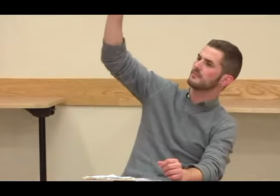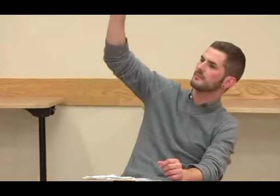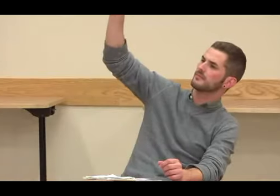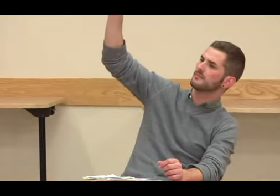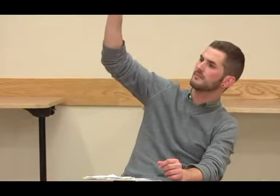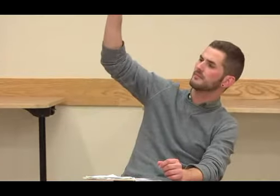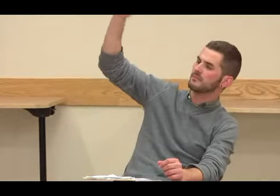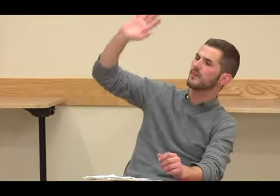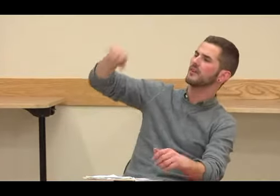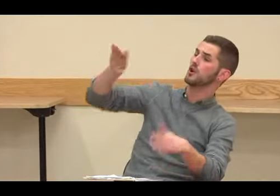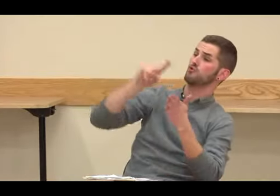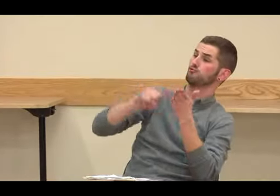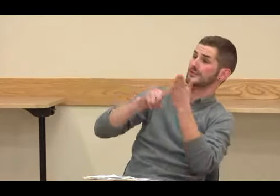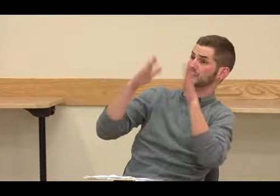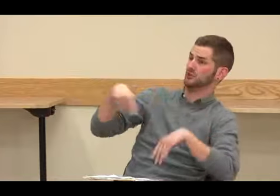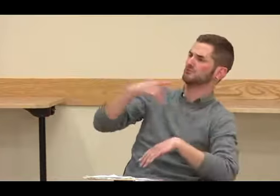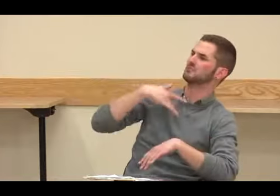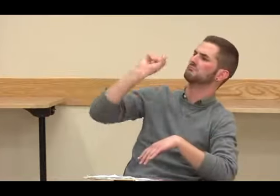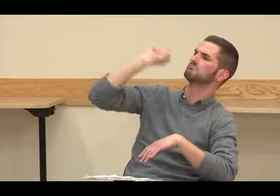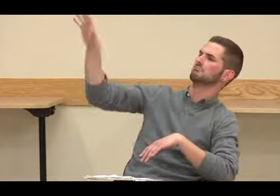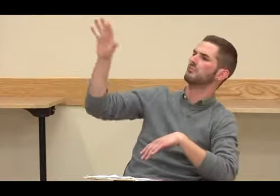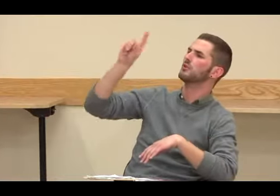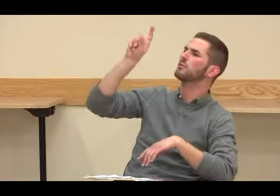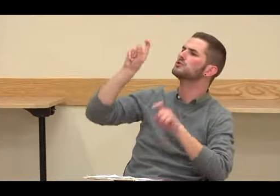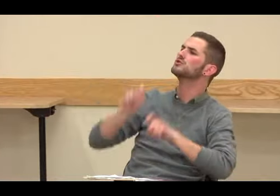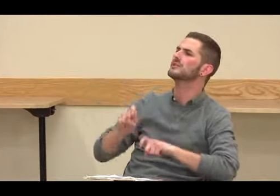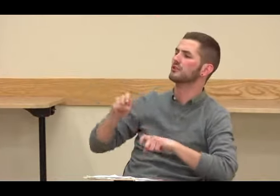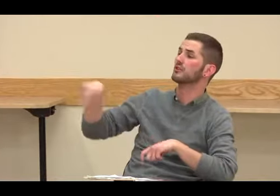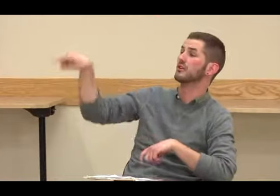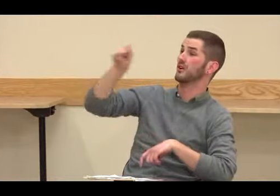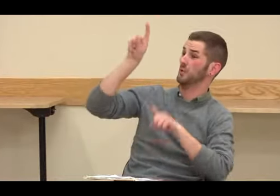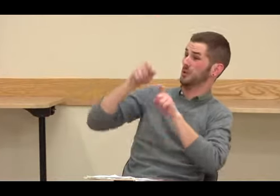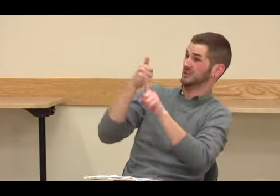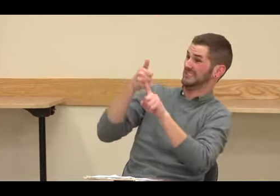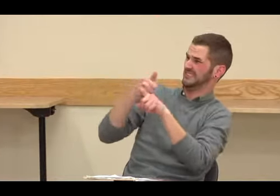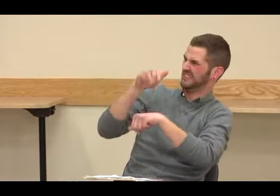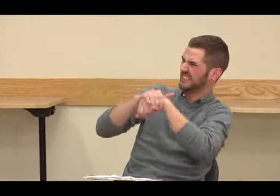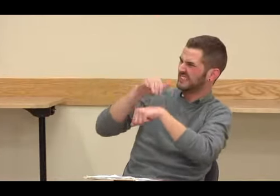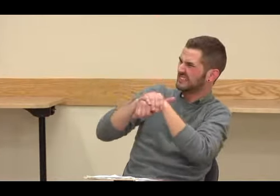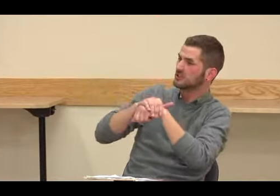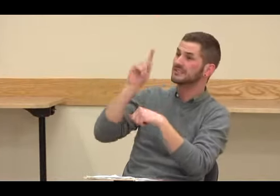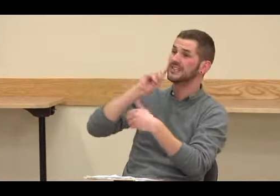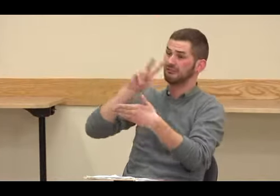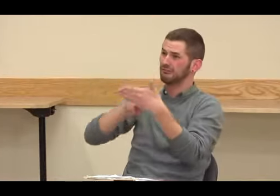[Instructor]: Jason? Researchers also send questionnaires through the mail, but they're in English and many deaf people